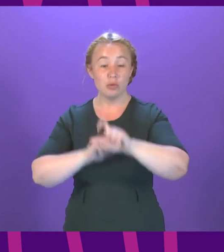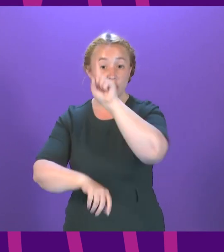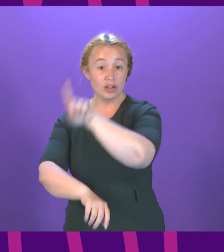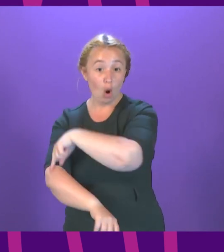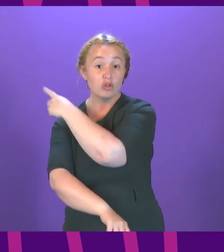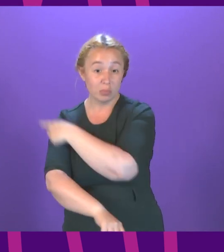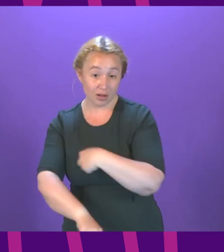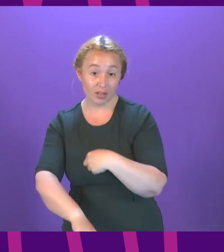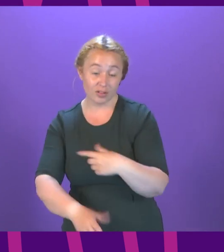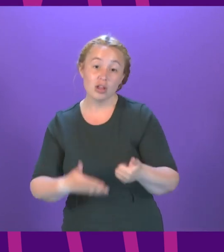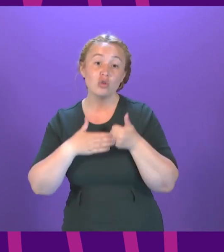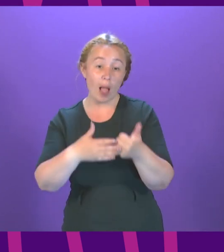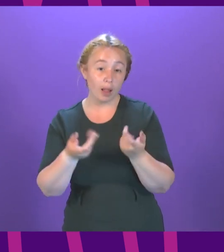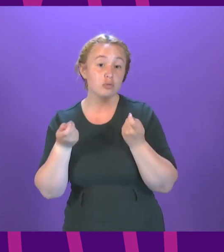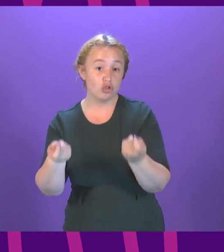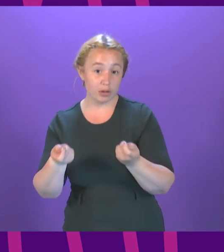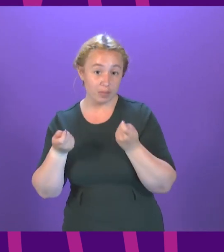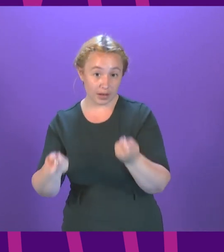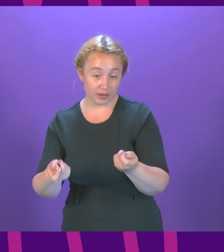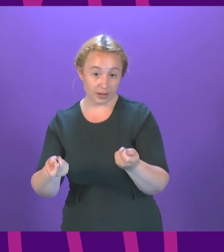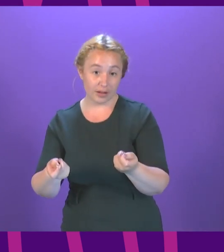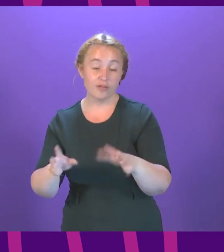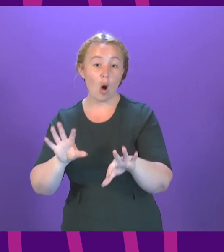to help in the treatment and care of elective surgery cases?